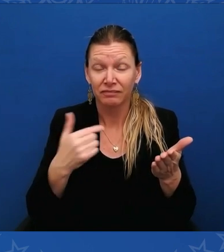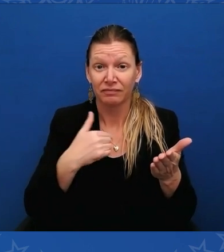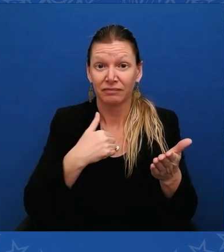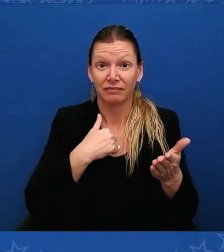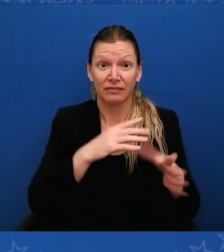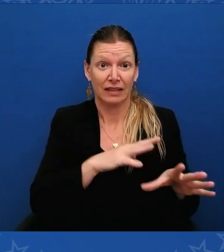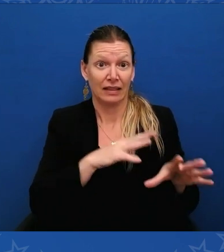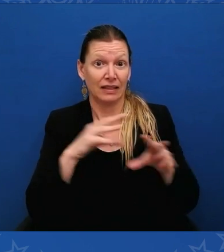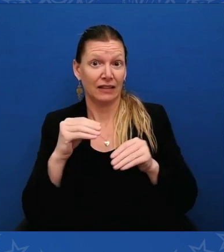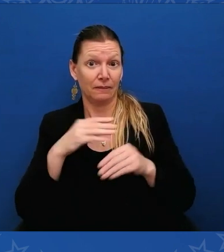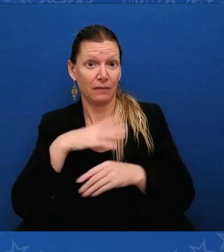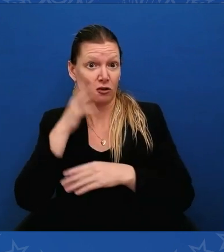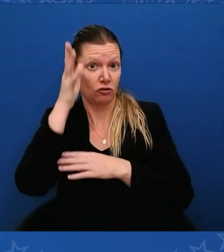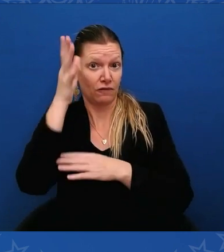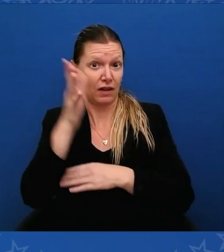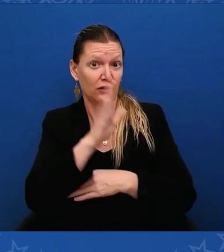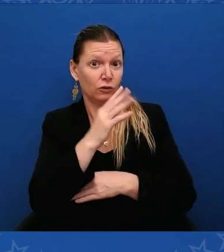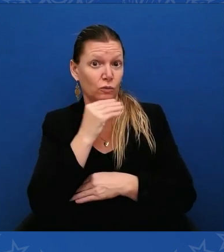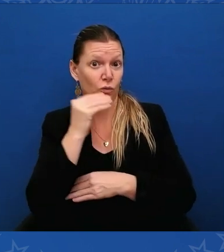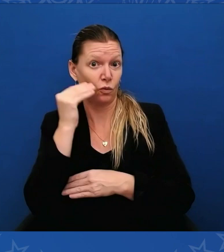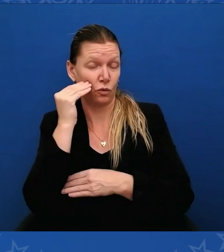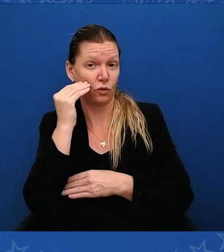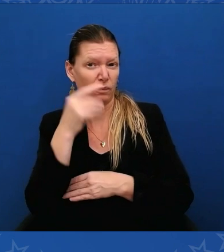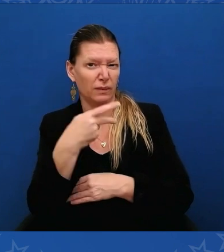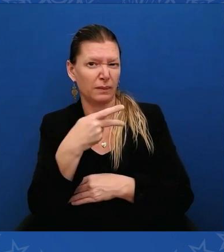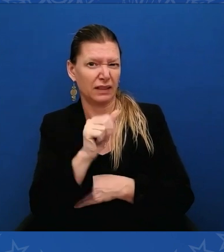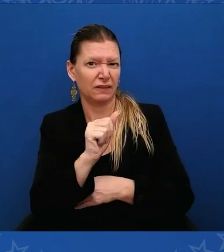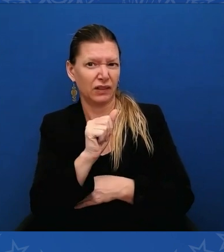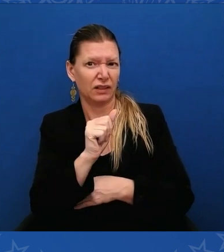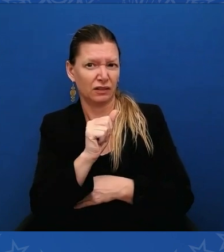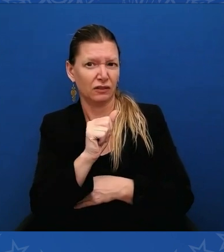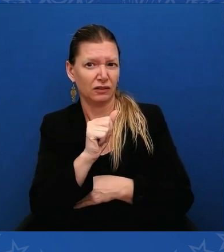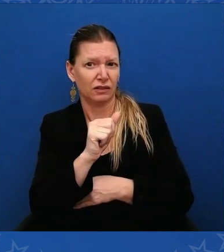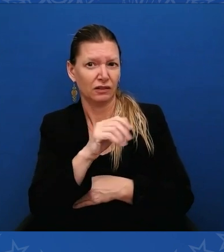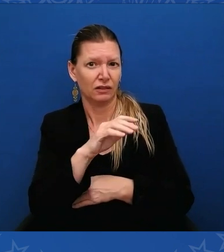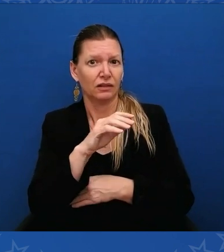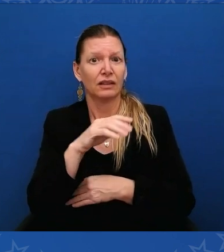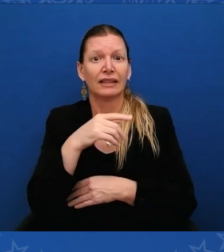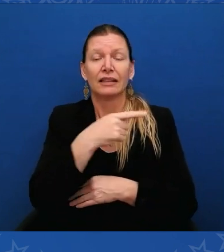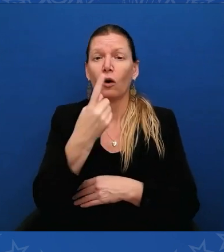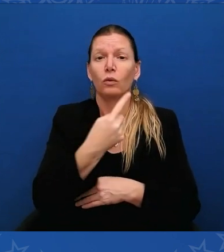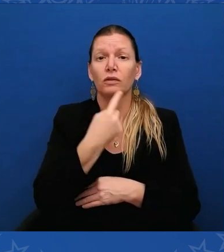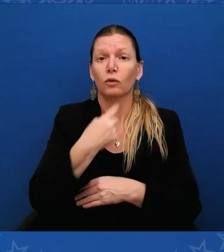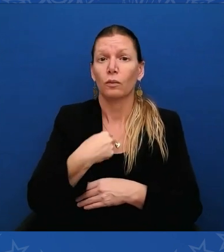he'd yell, "Joey, keep the faith." And my grandmother would yell, "No, Joey. Spread it."